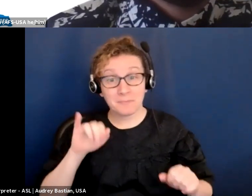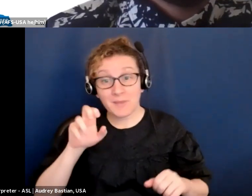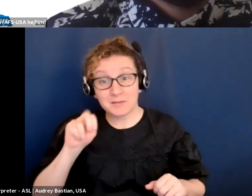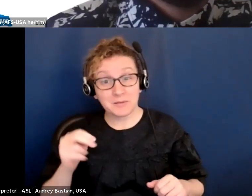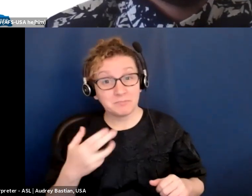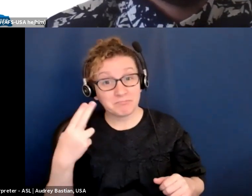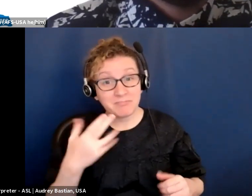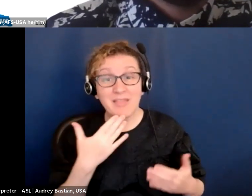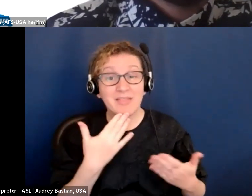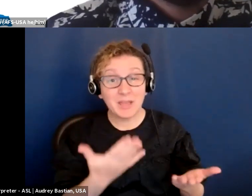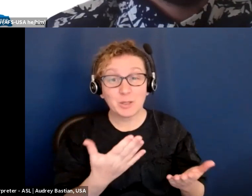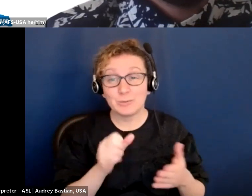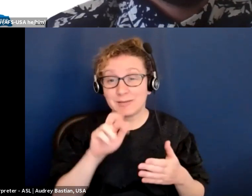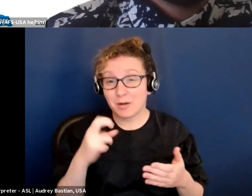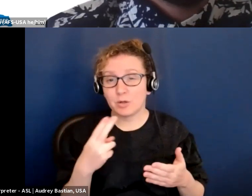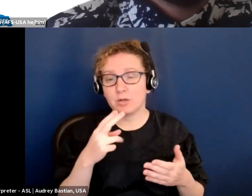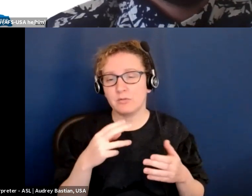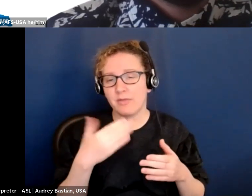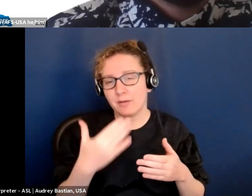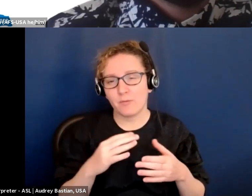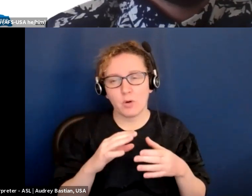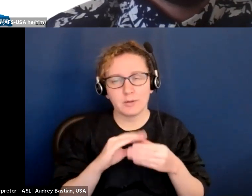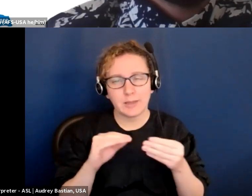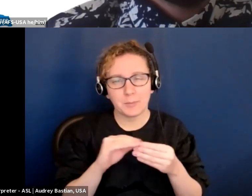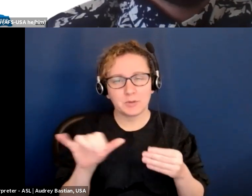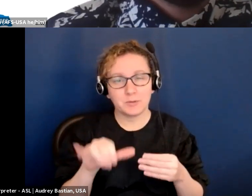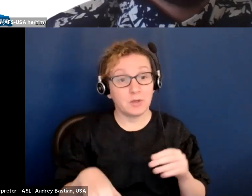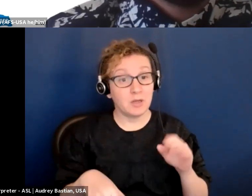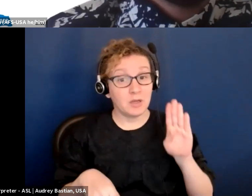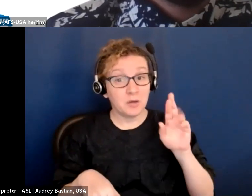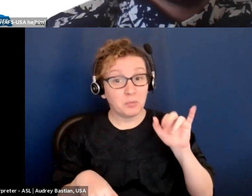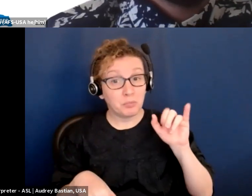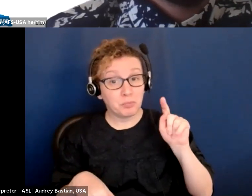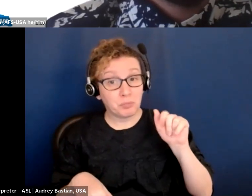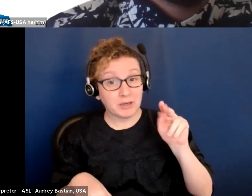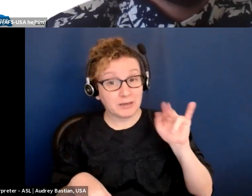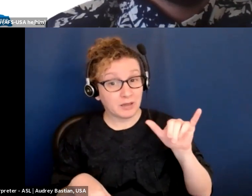for that example too. Brittany, how about World Learning? How does World Learning think about